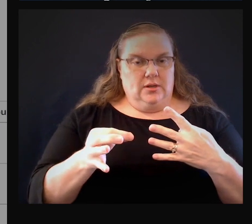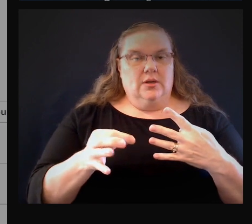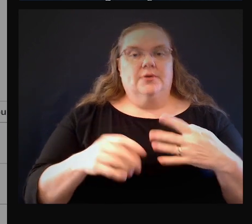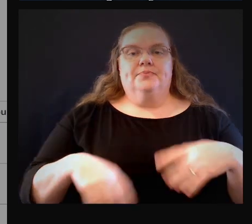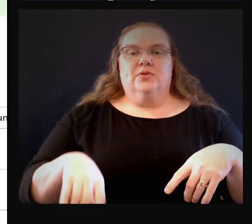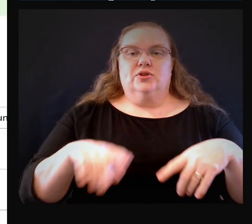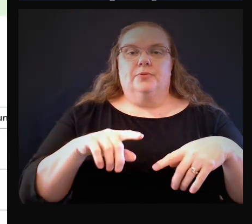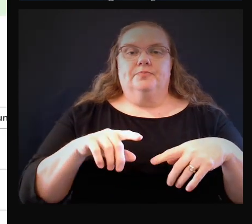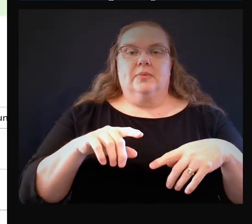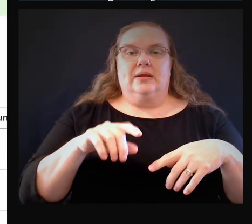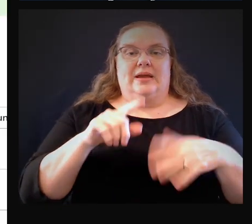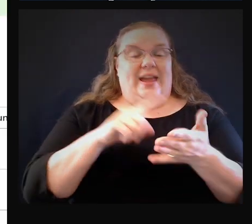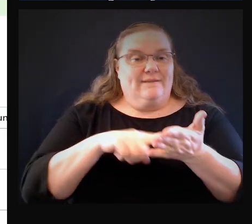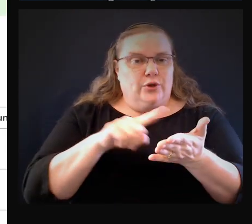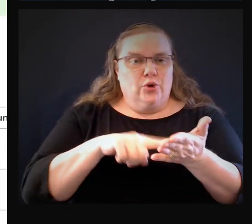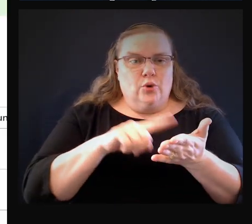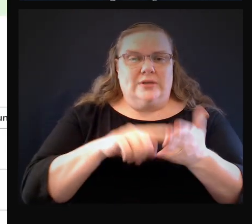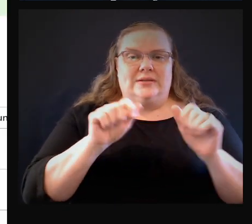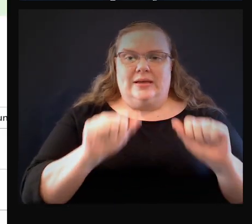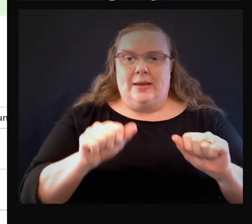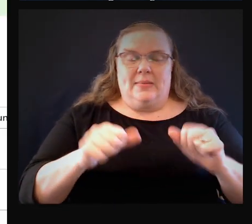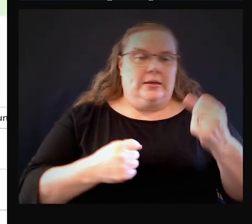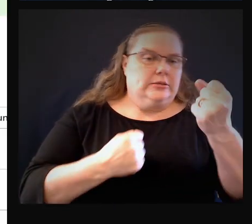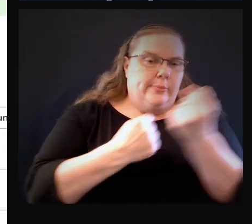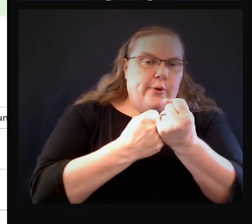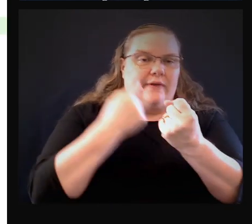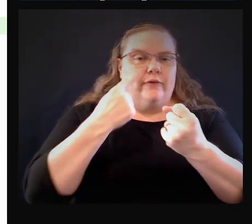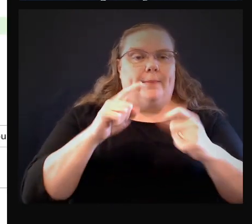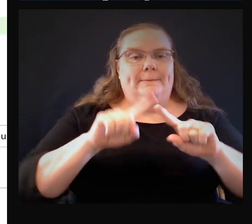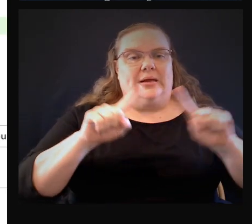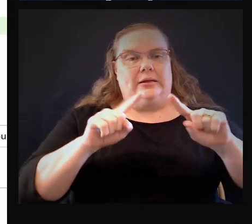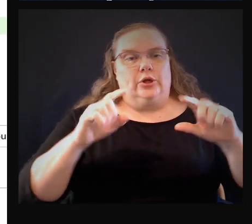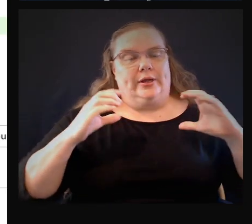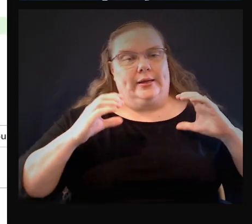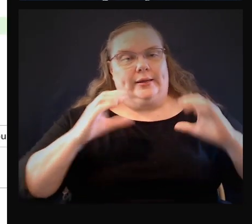allowing you to support multiple inventories for multiple characters, game saves or game modes.